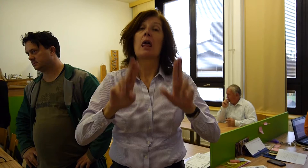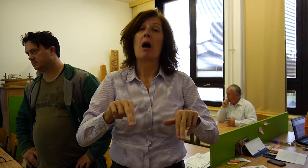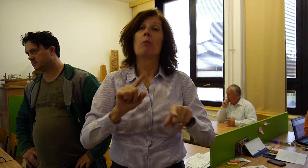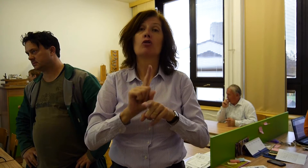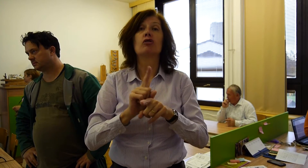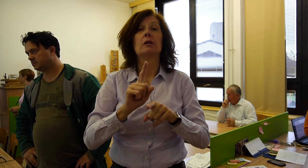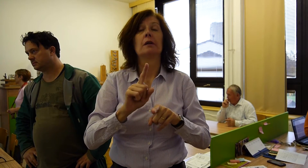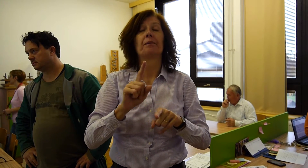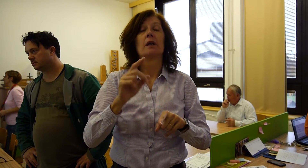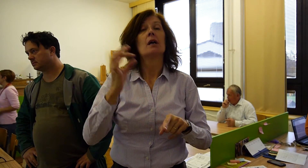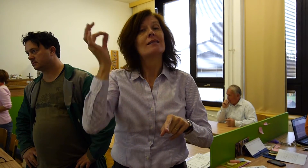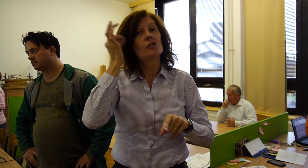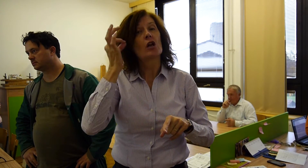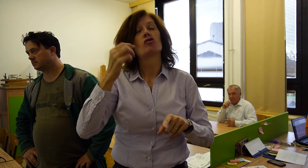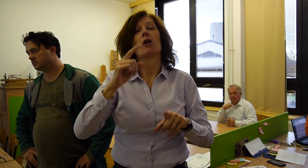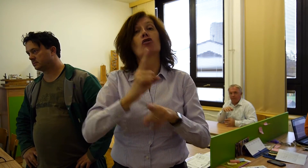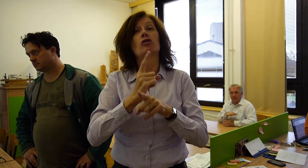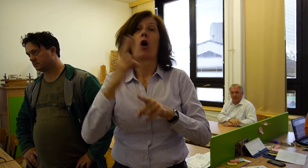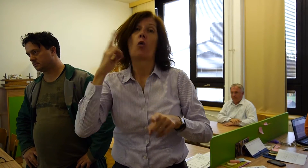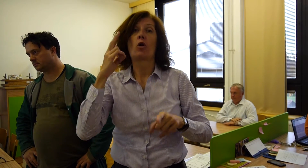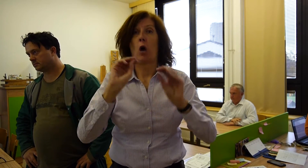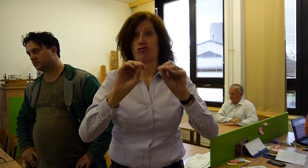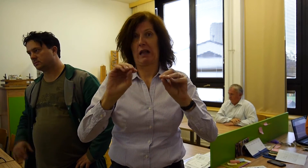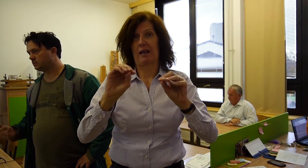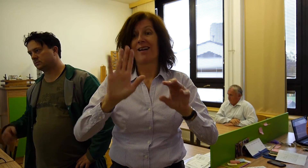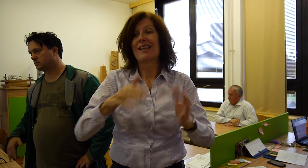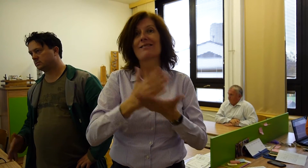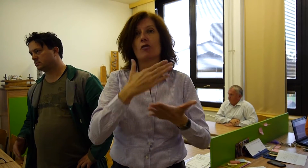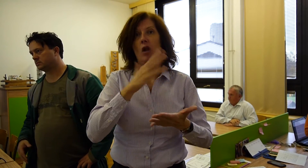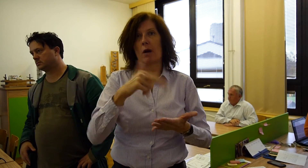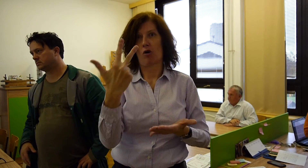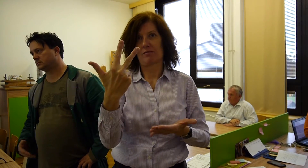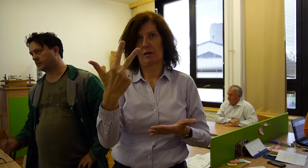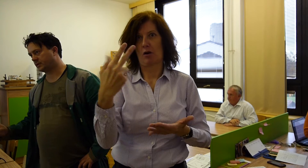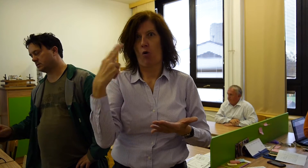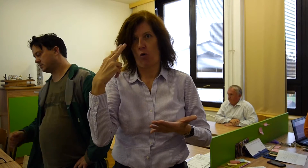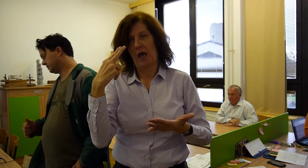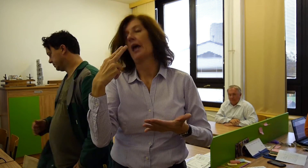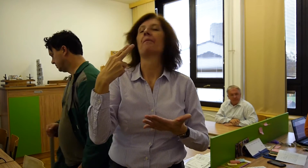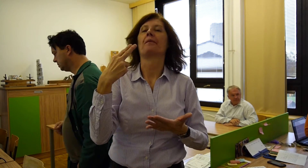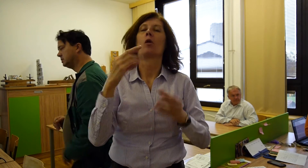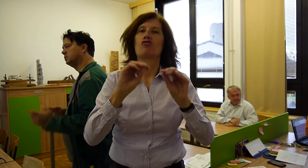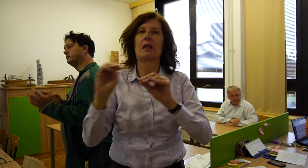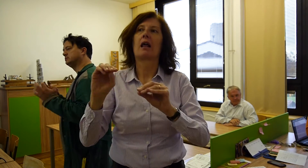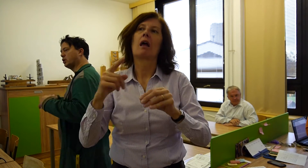Beside the hearing teachers, we have three deaf teachers at the institute.